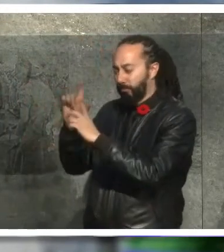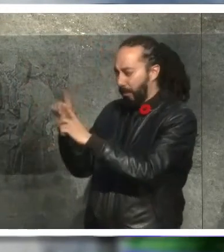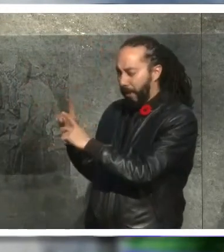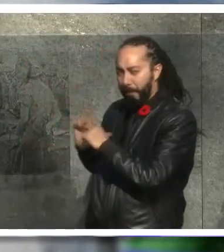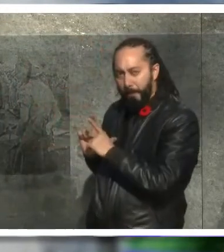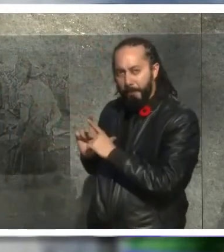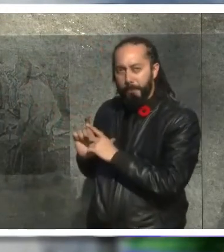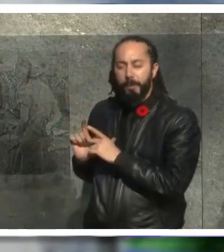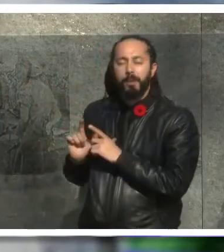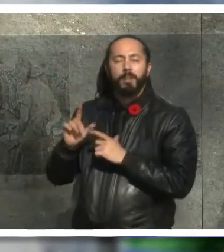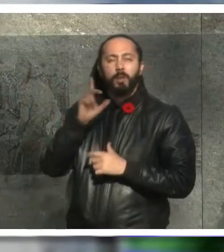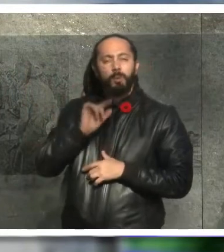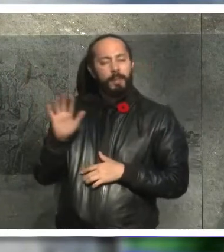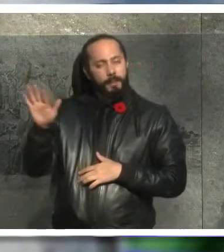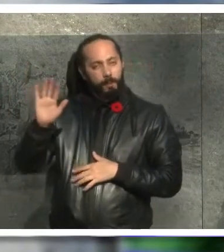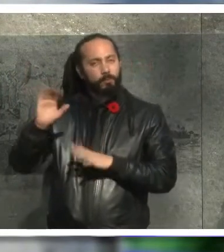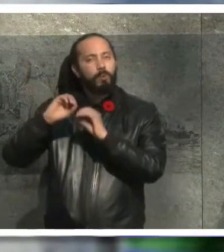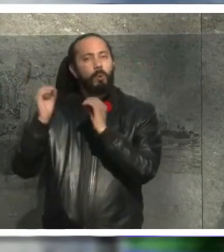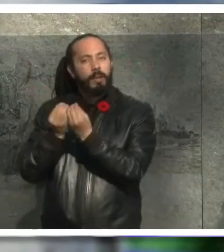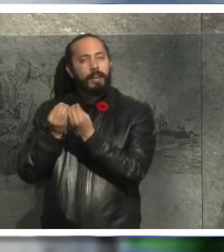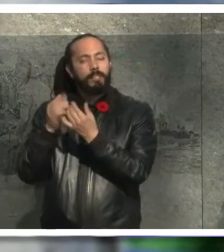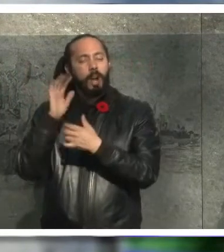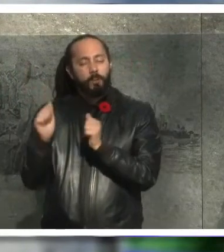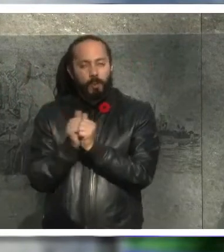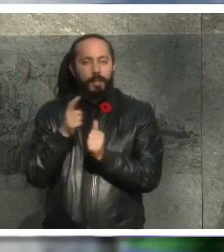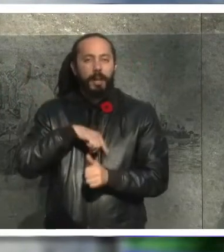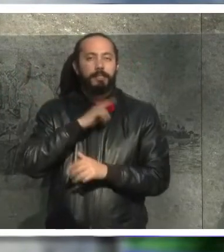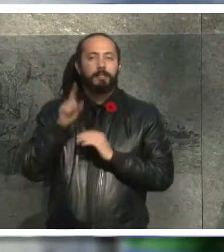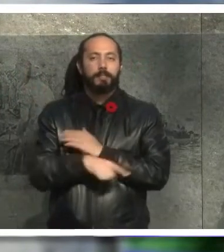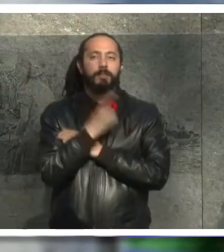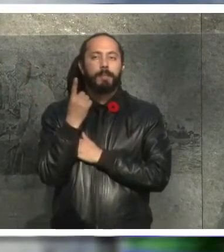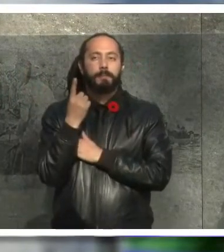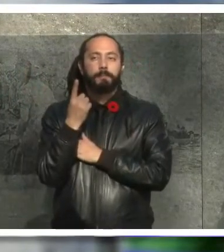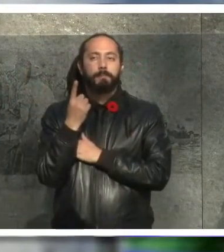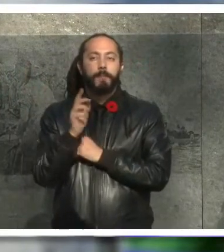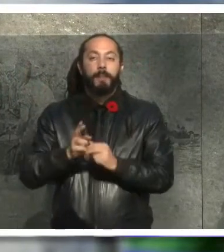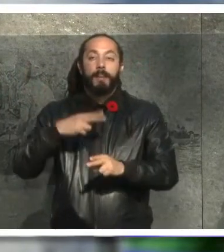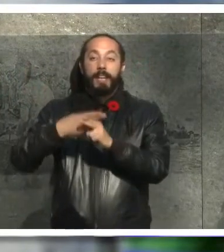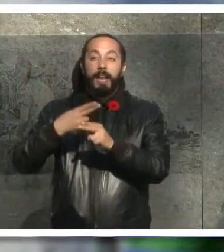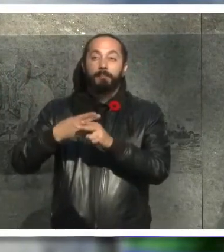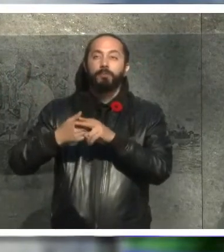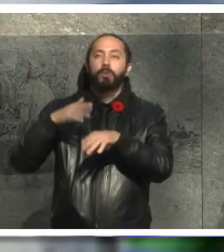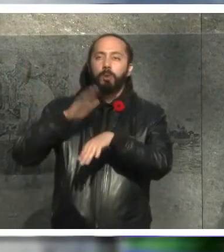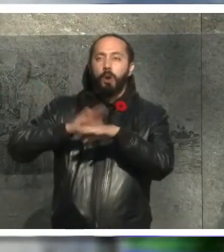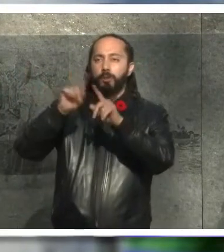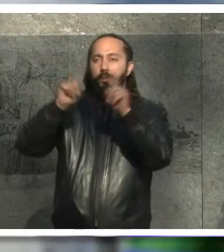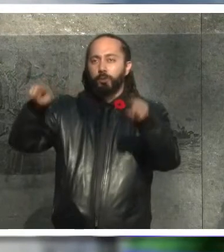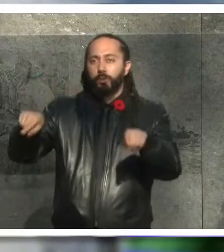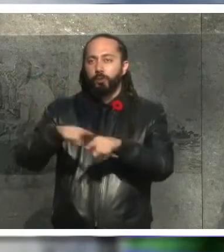so that in some sense they could be here with us today. Their names are on the screen in front of you.